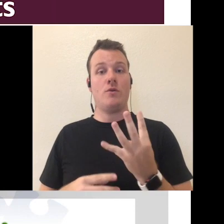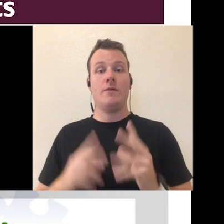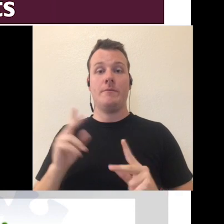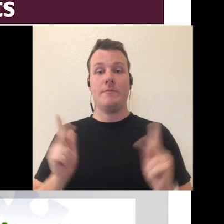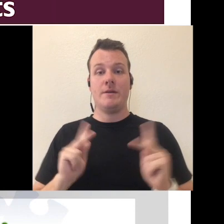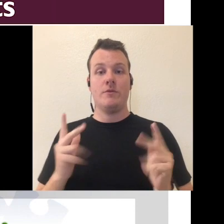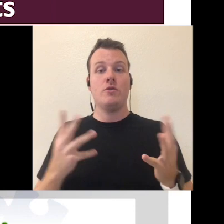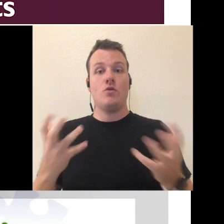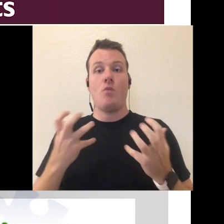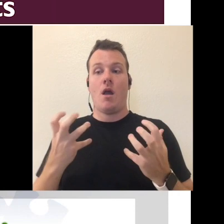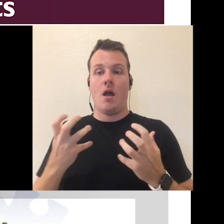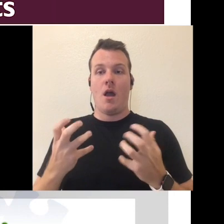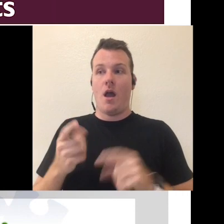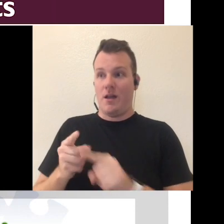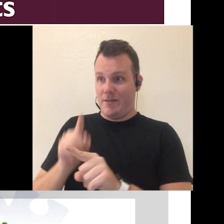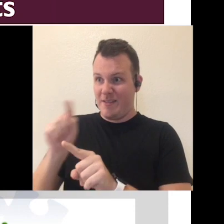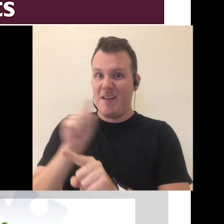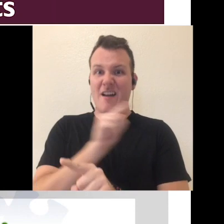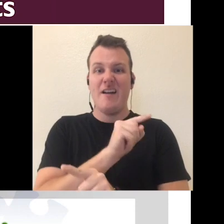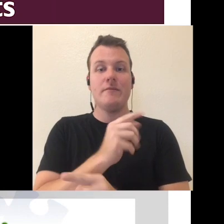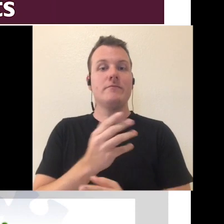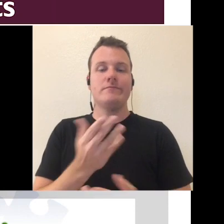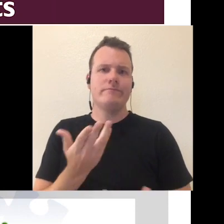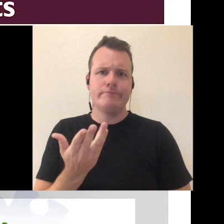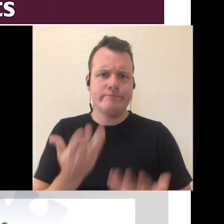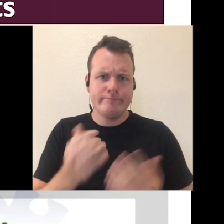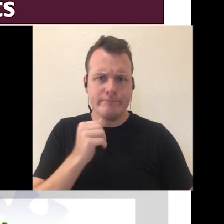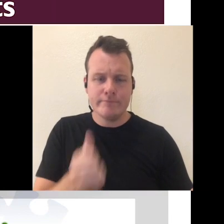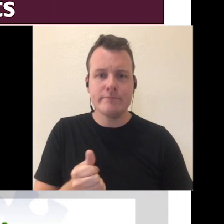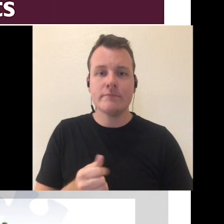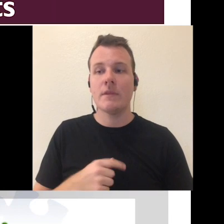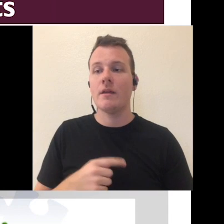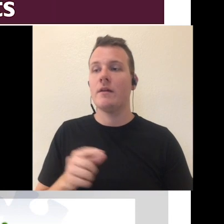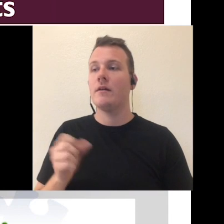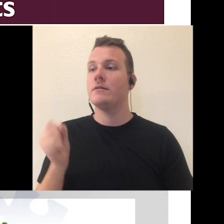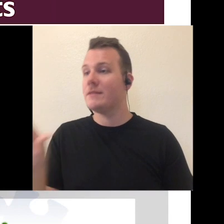there's four people that you really want to send it to. You may send it to the